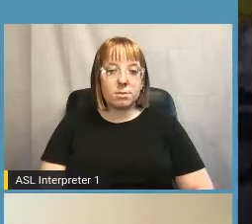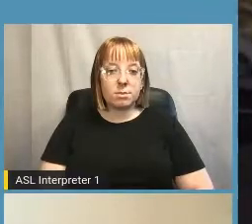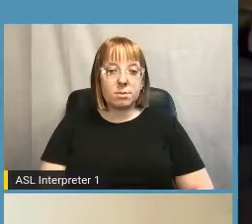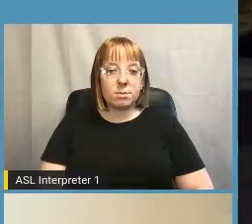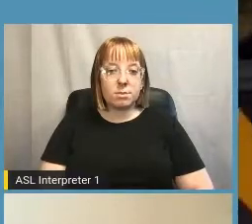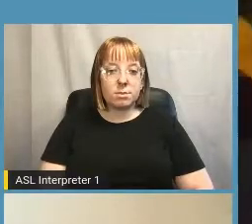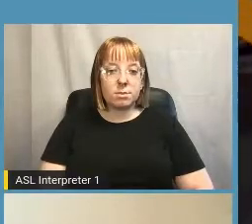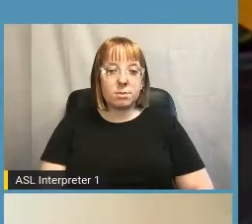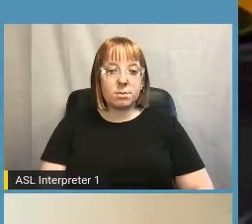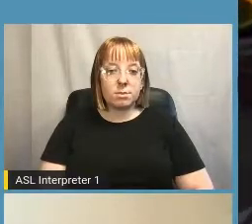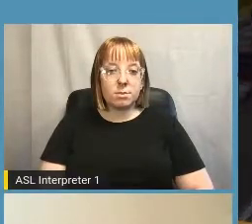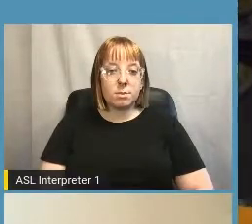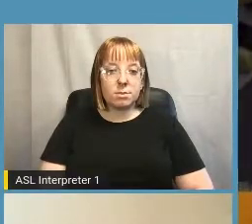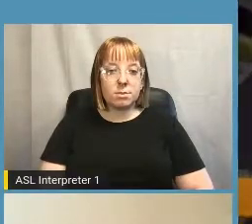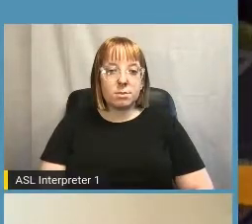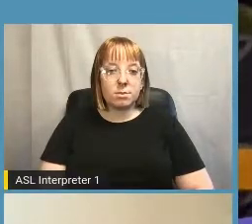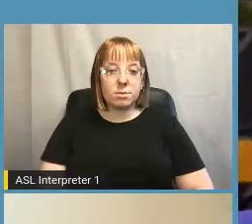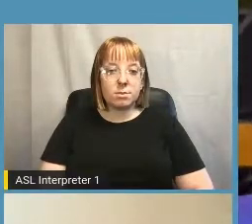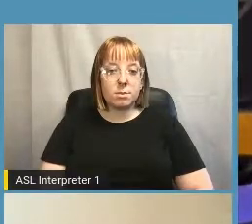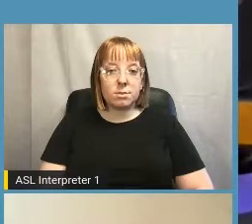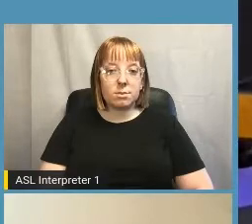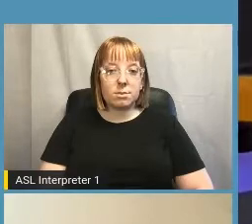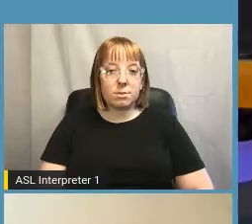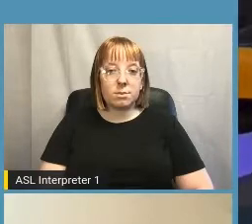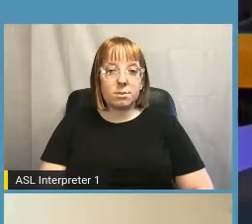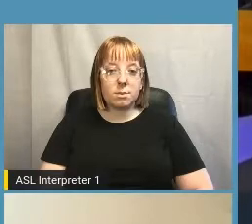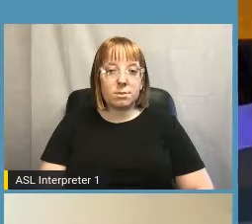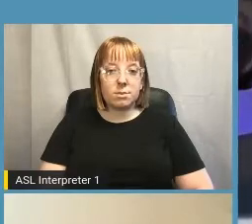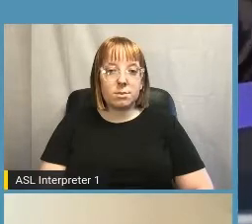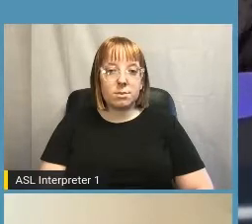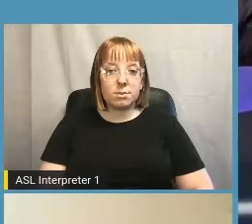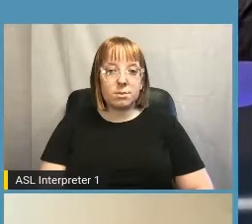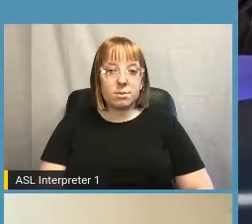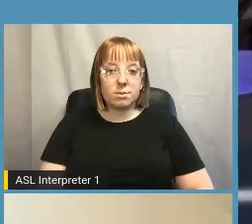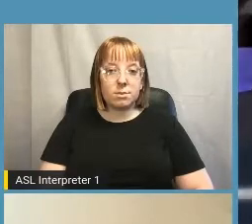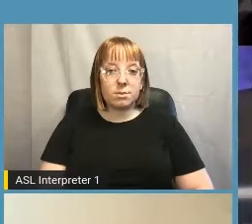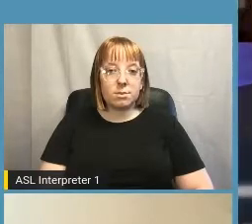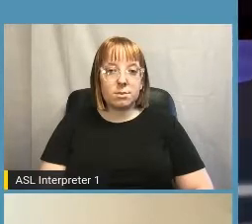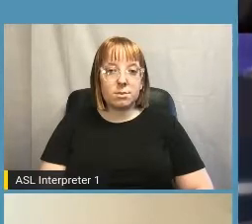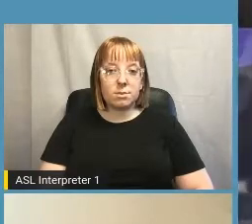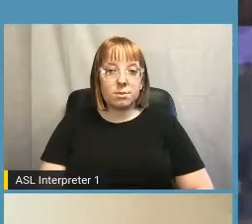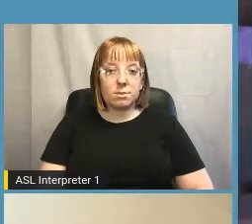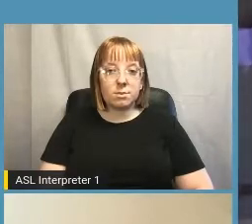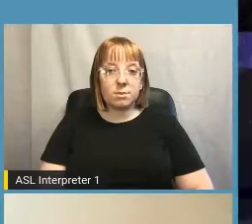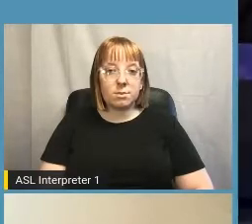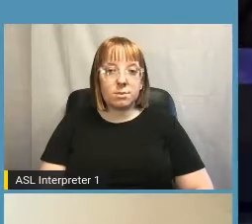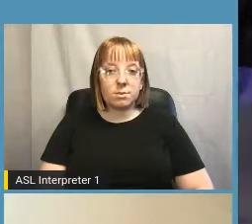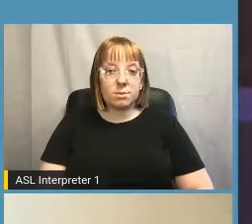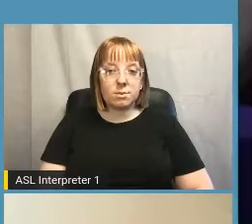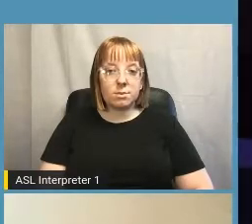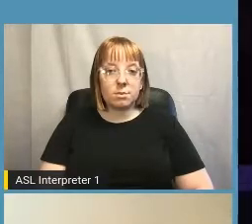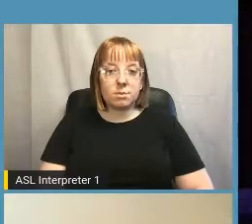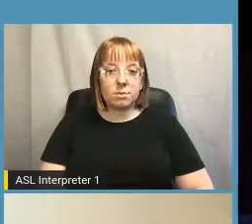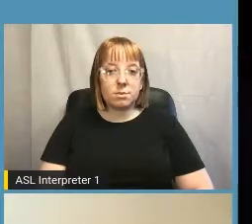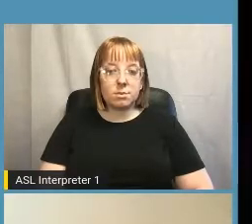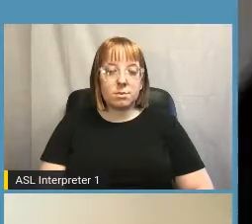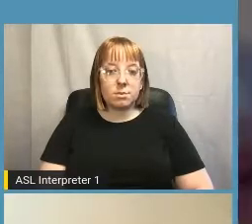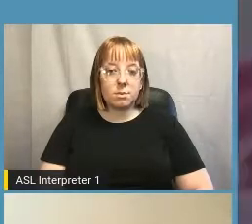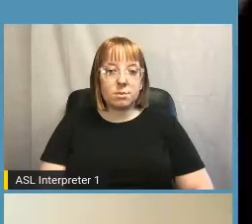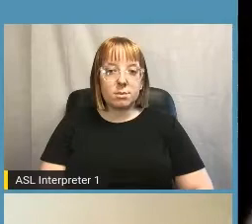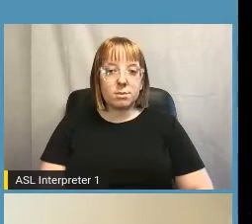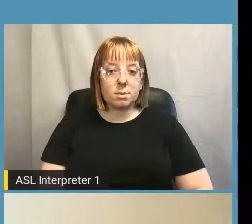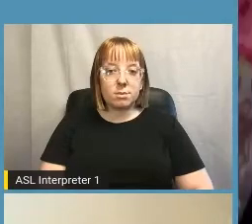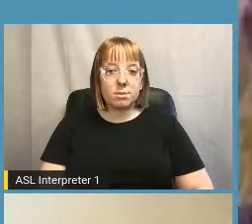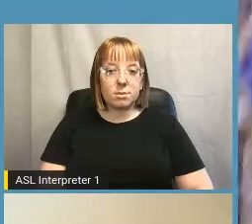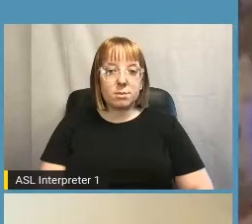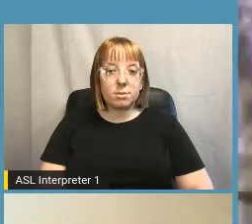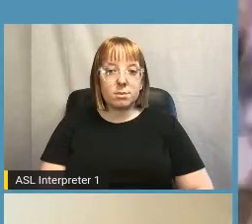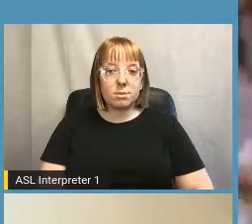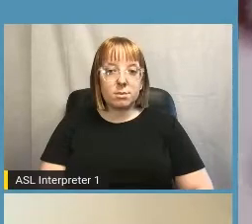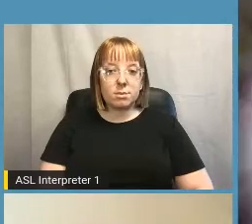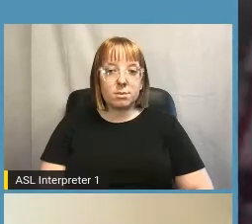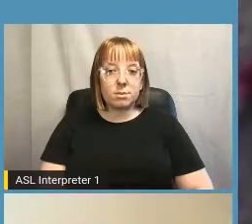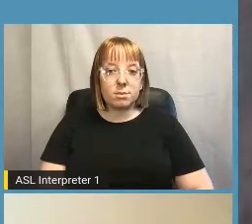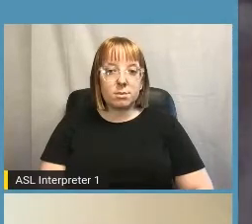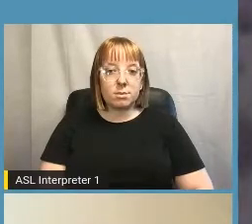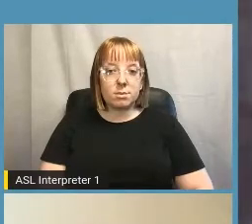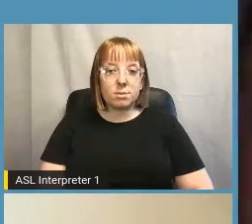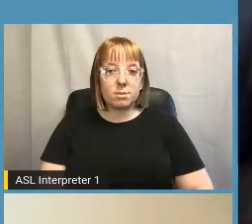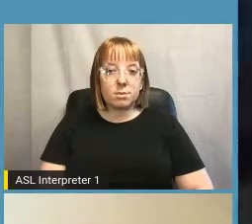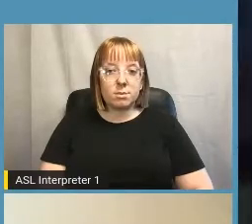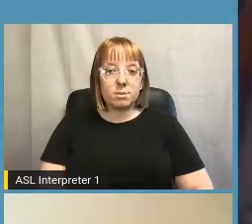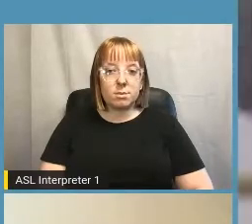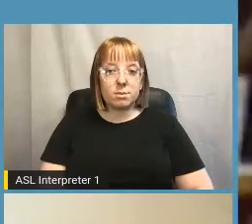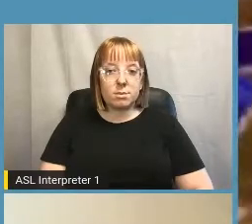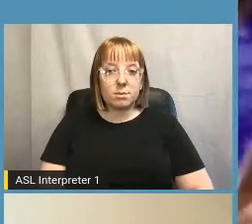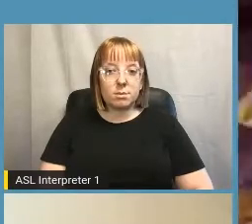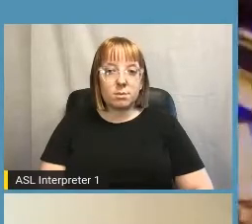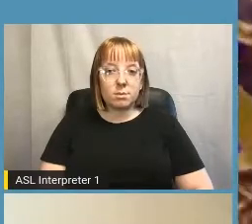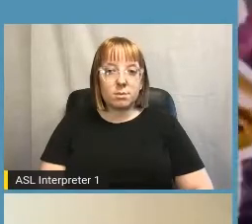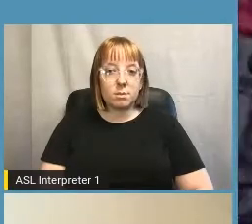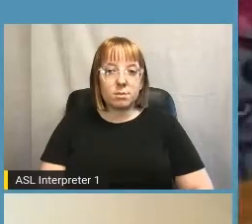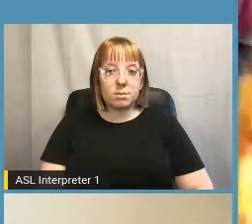um